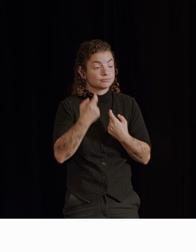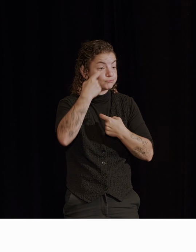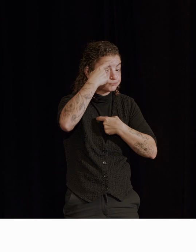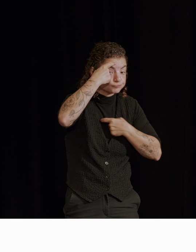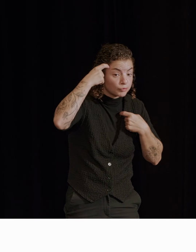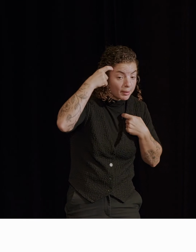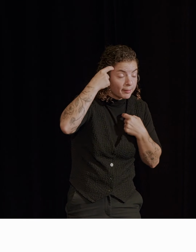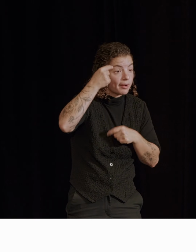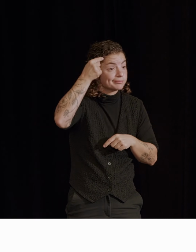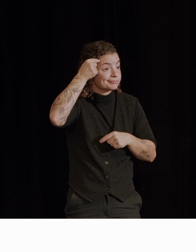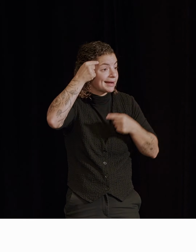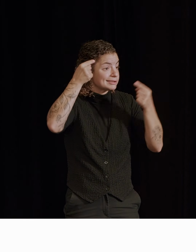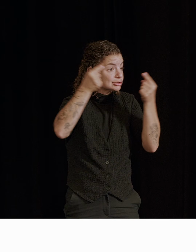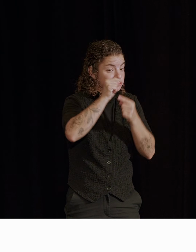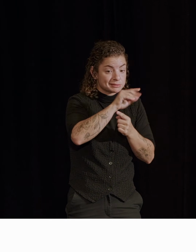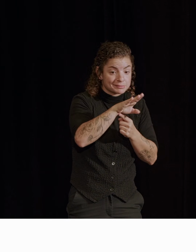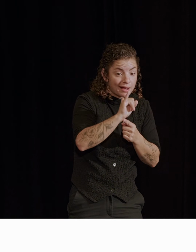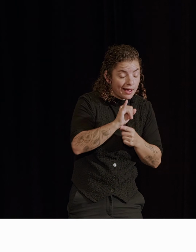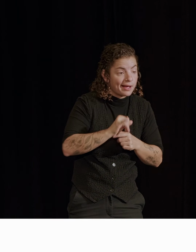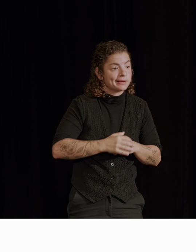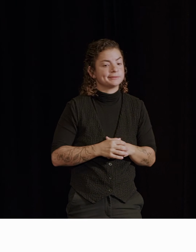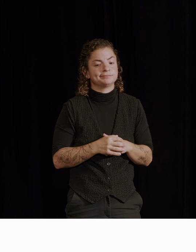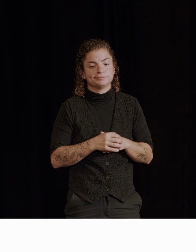In a recent research engagement, we heard from them that